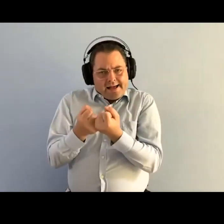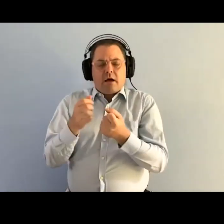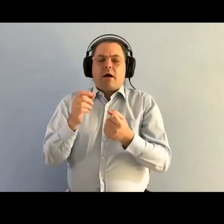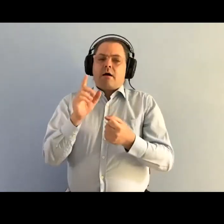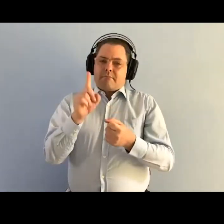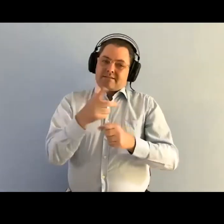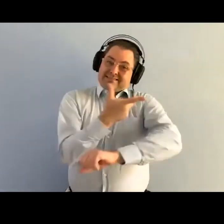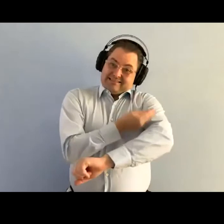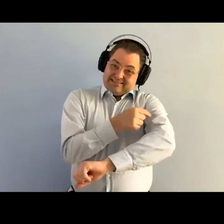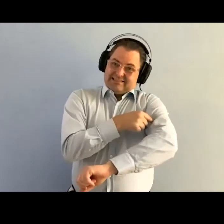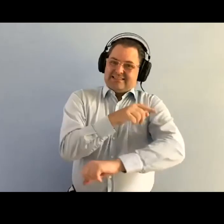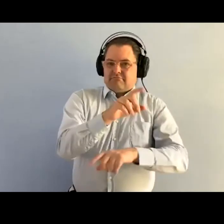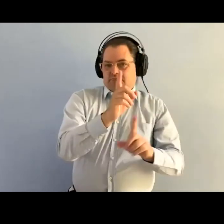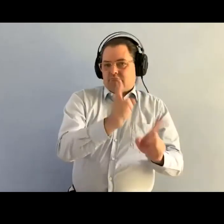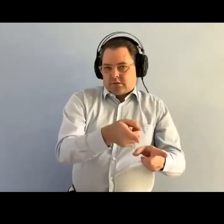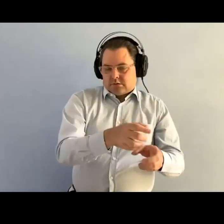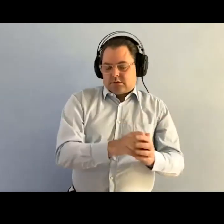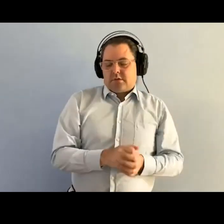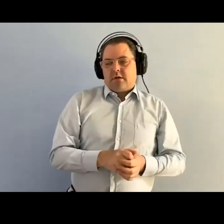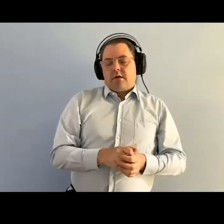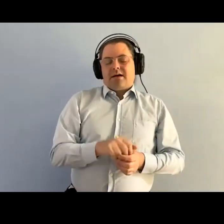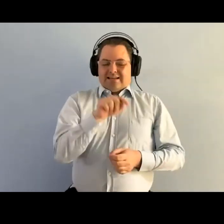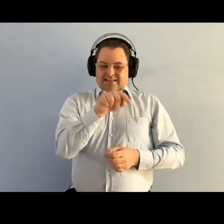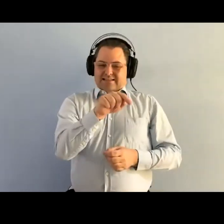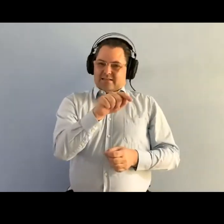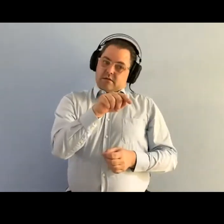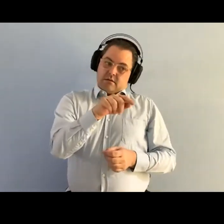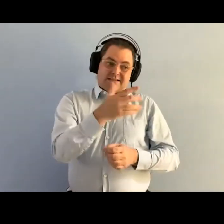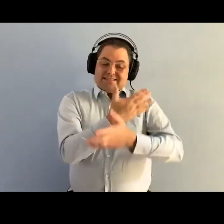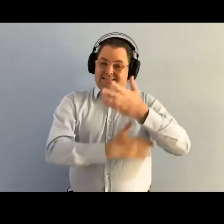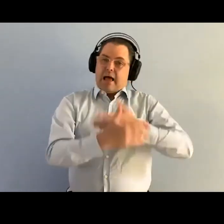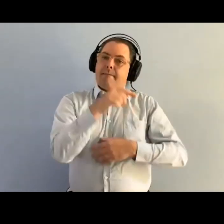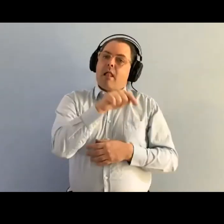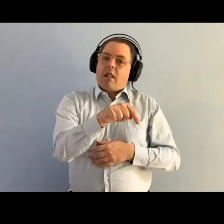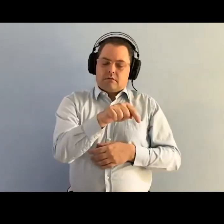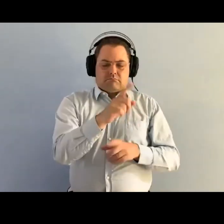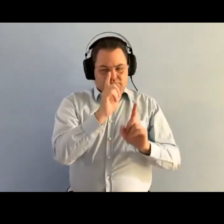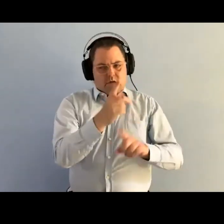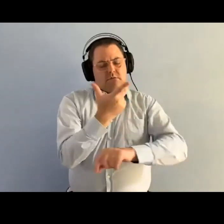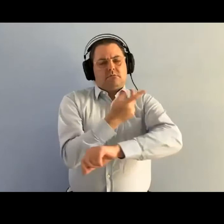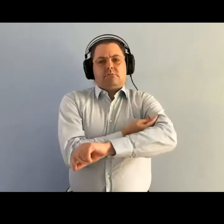very much important and the public advocacy part is still continued. But finally the COVID vaccine priority